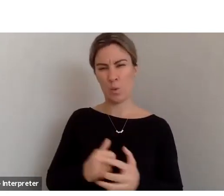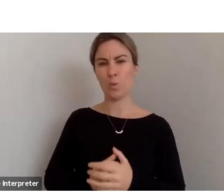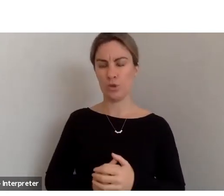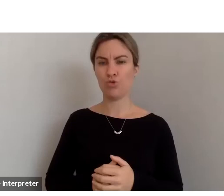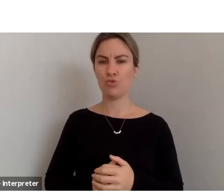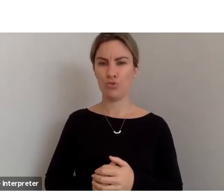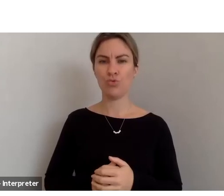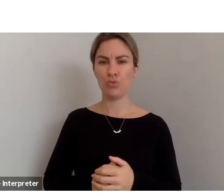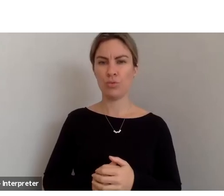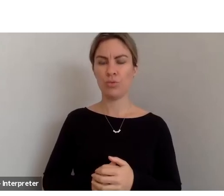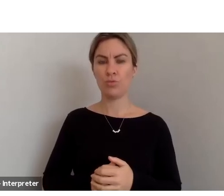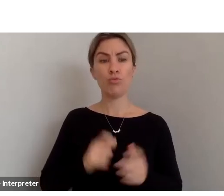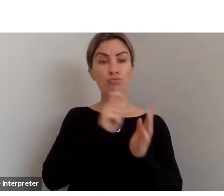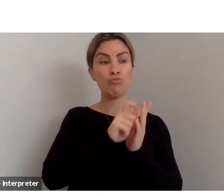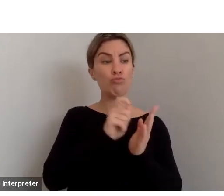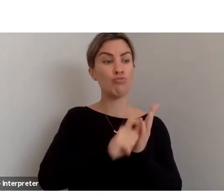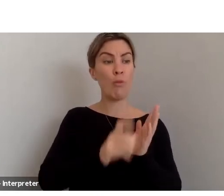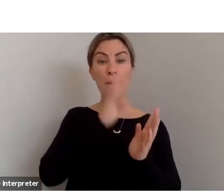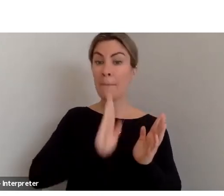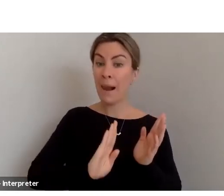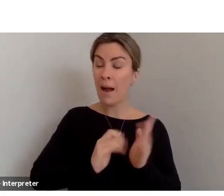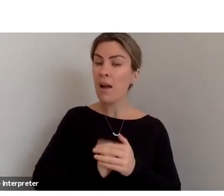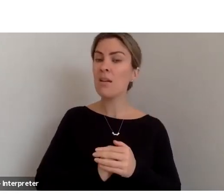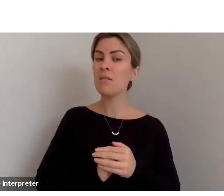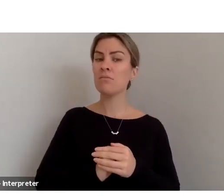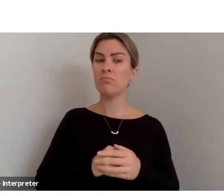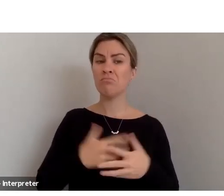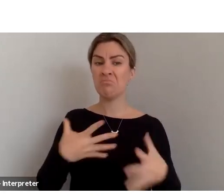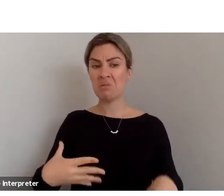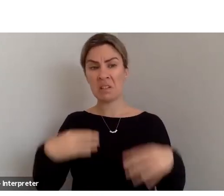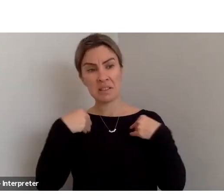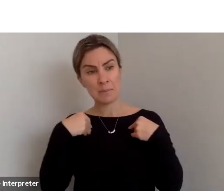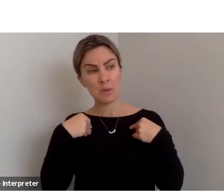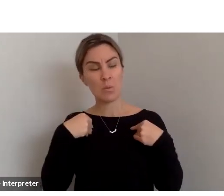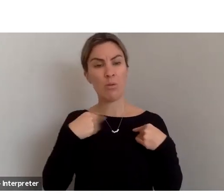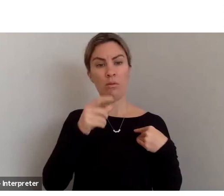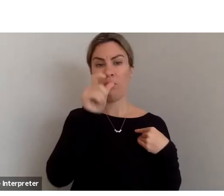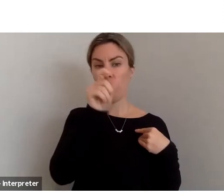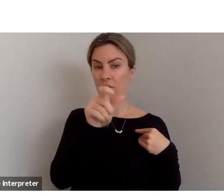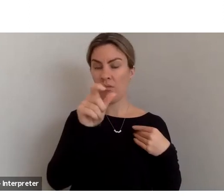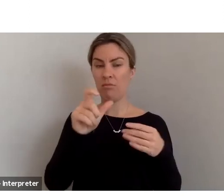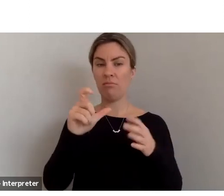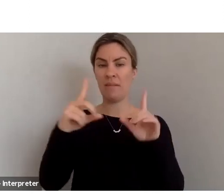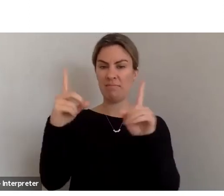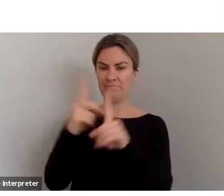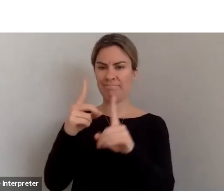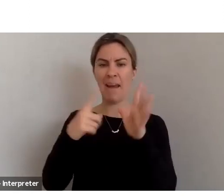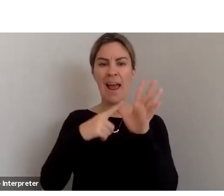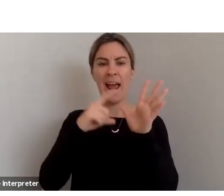So right planing, use appropriate acronyms.